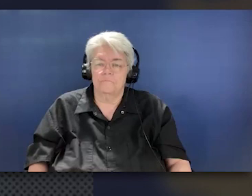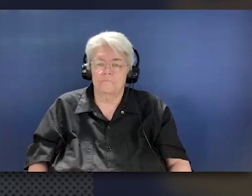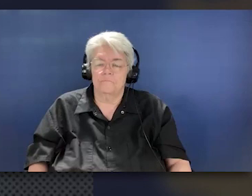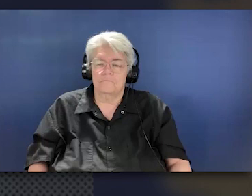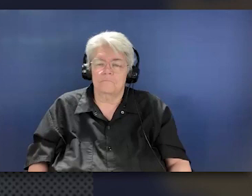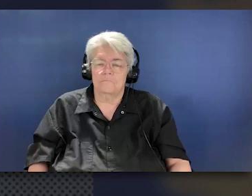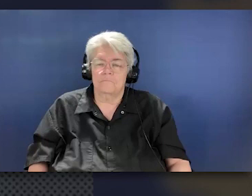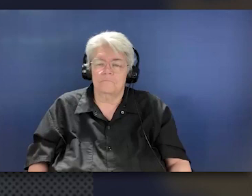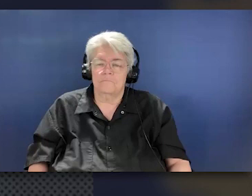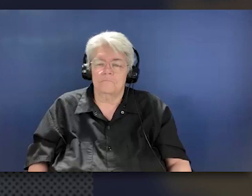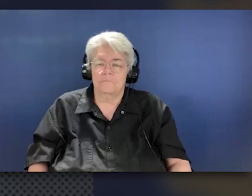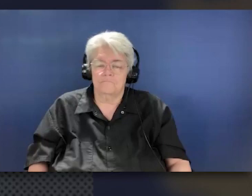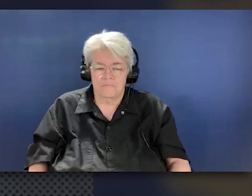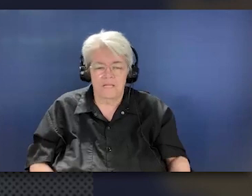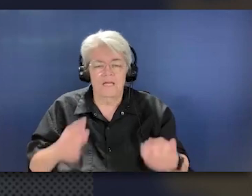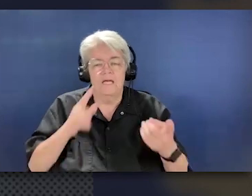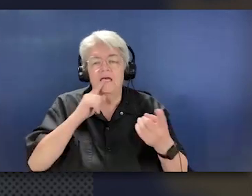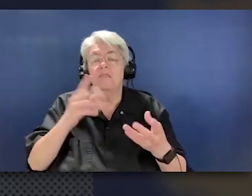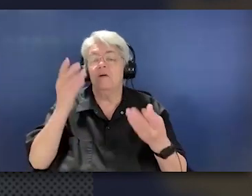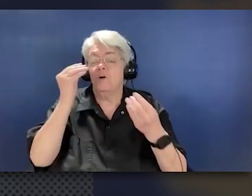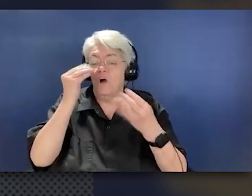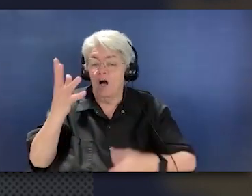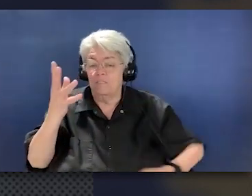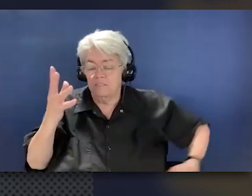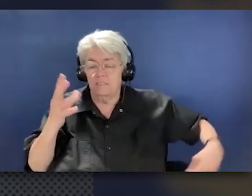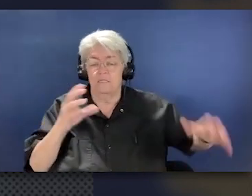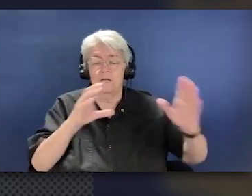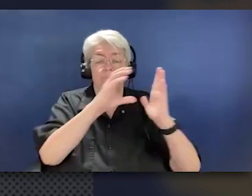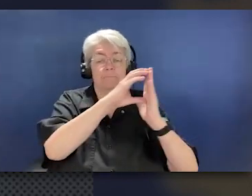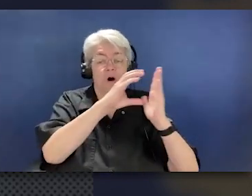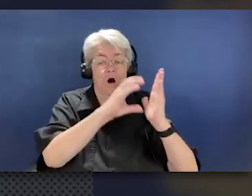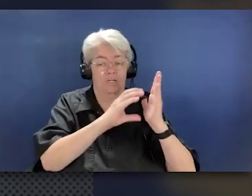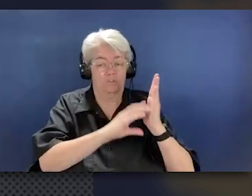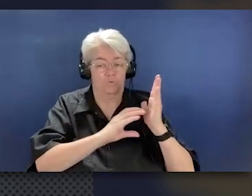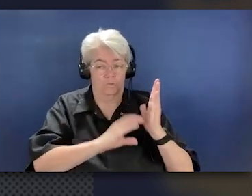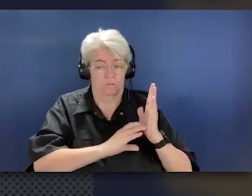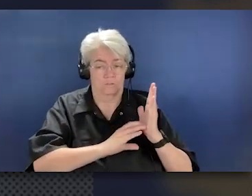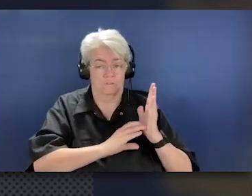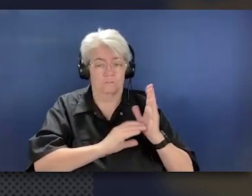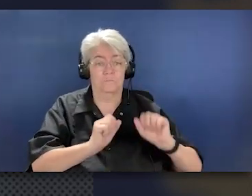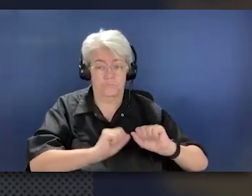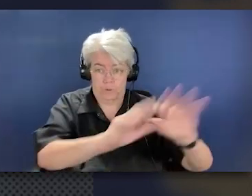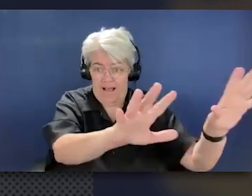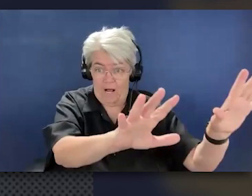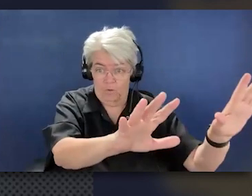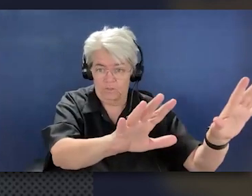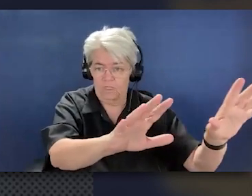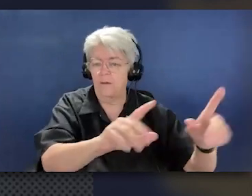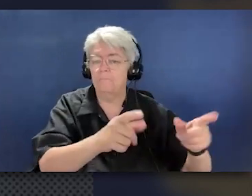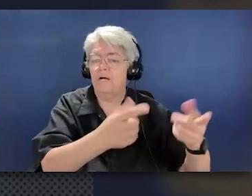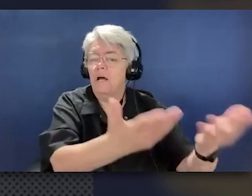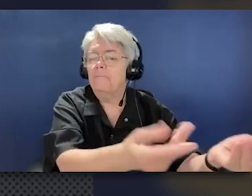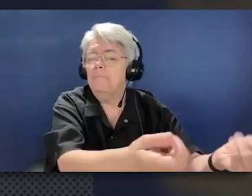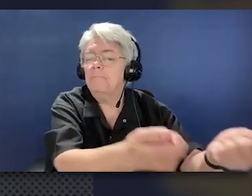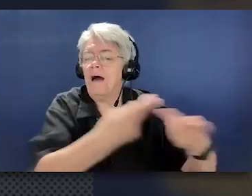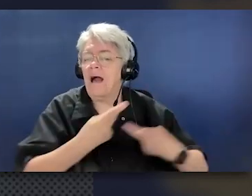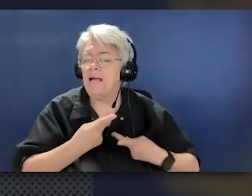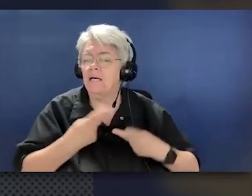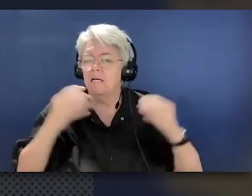out, but there was no coming back, there was no contributory, there was no participatory element